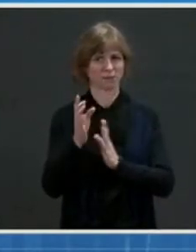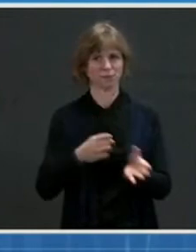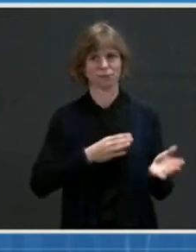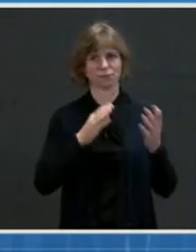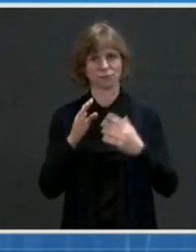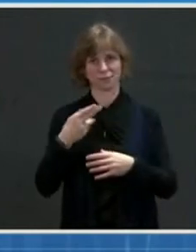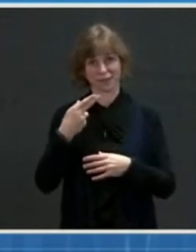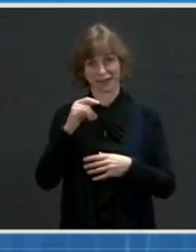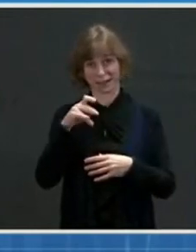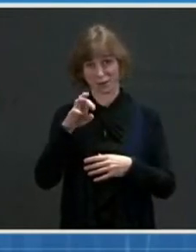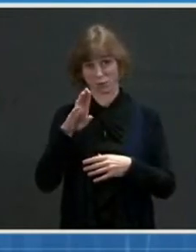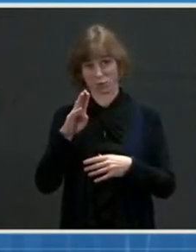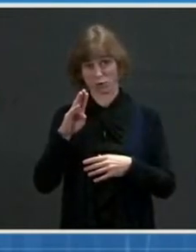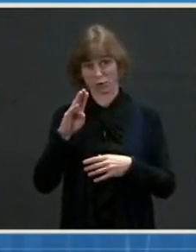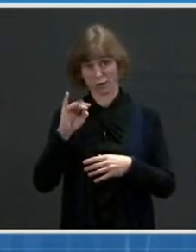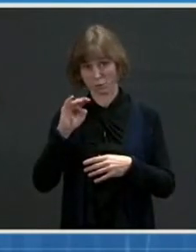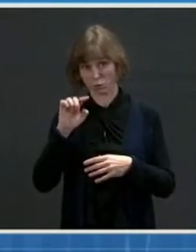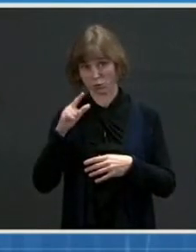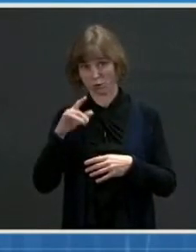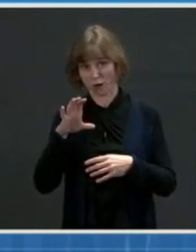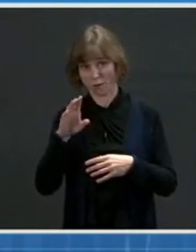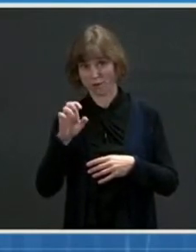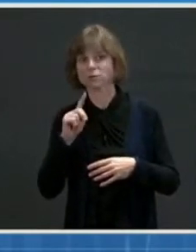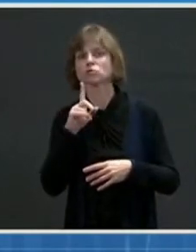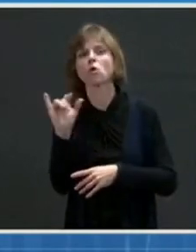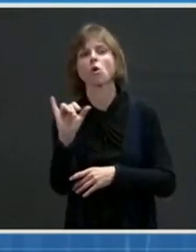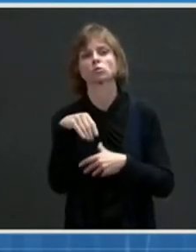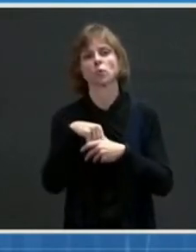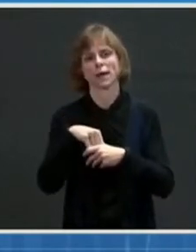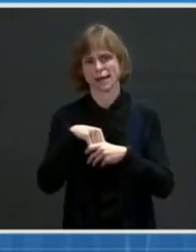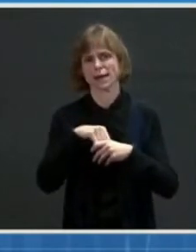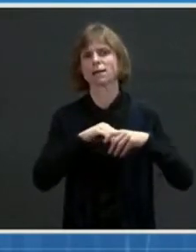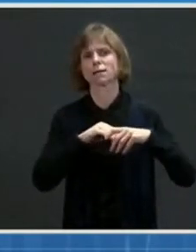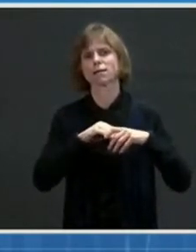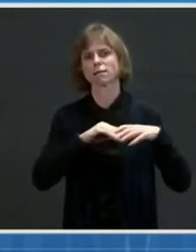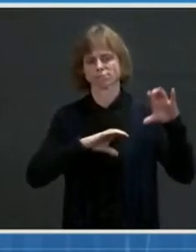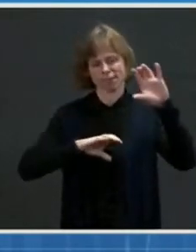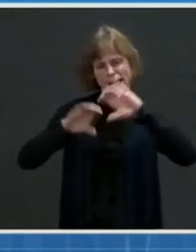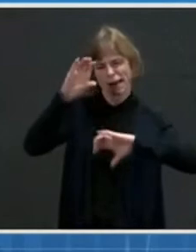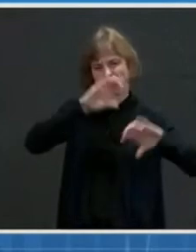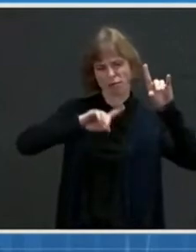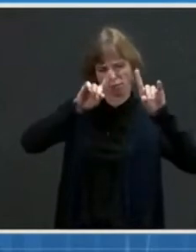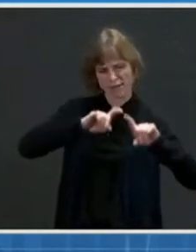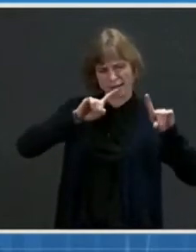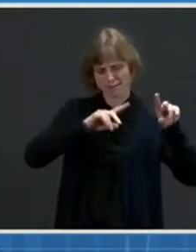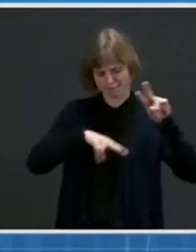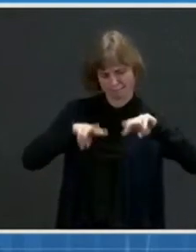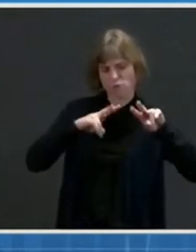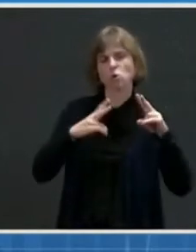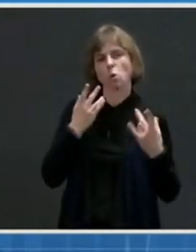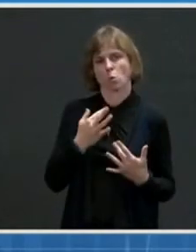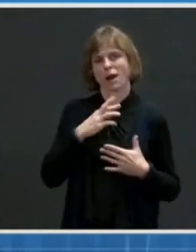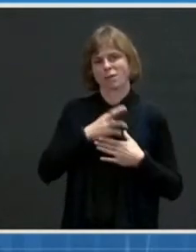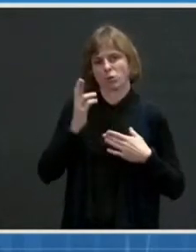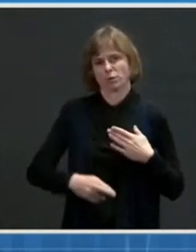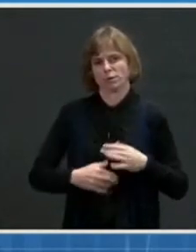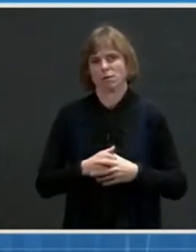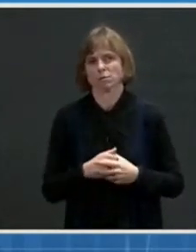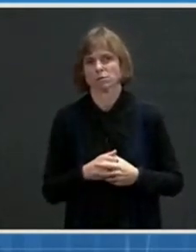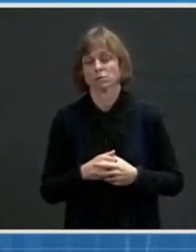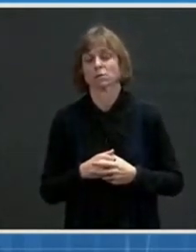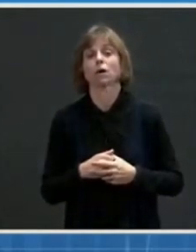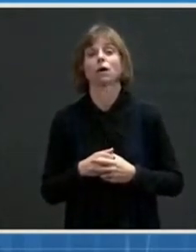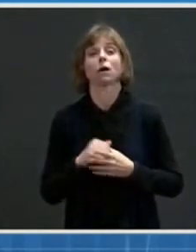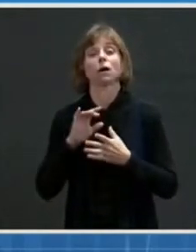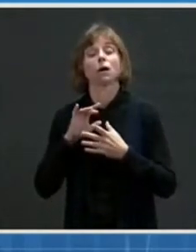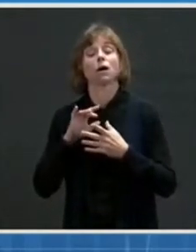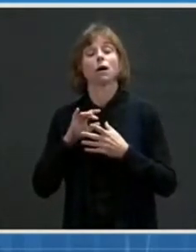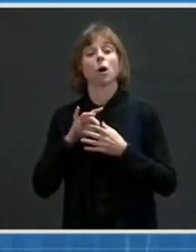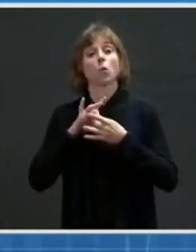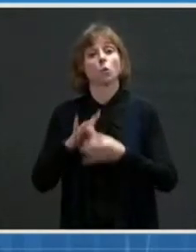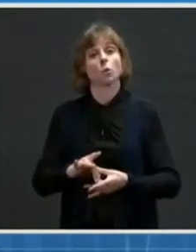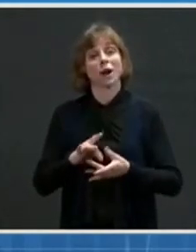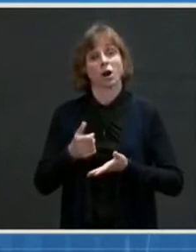INTERVENTION IN JUST A MOMENT.